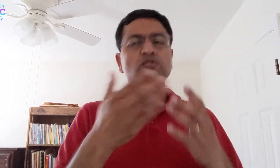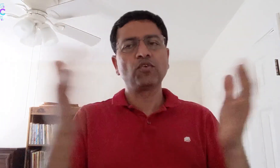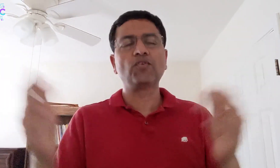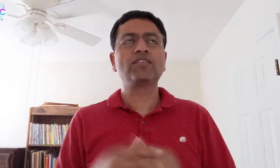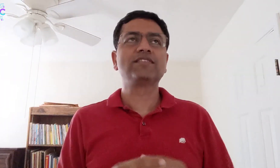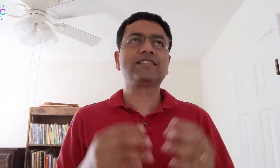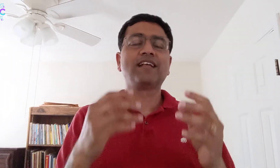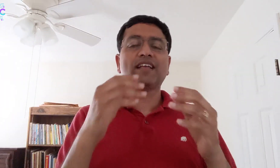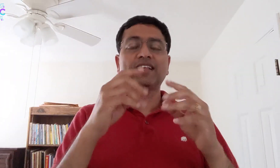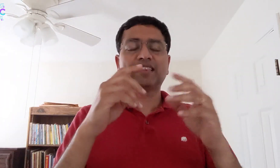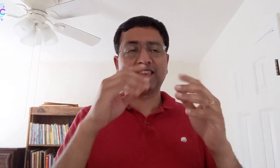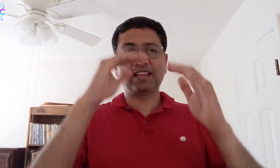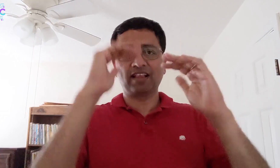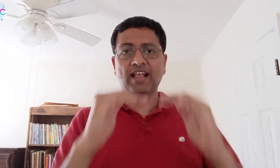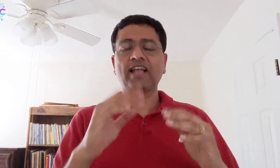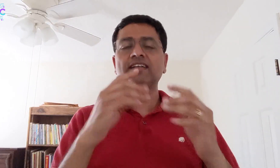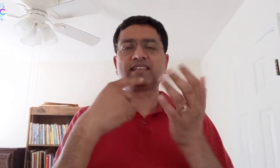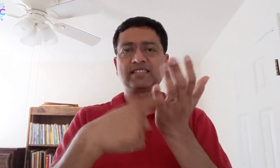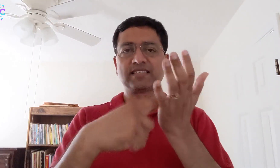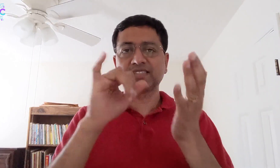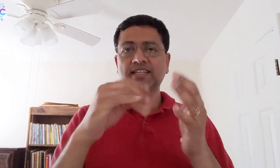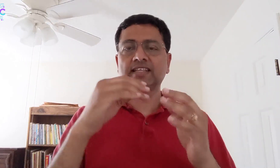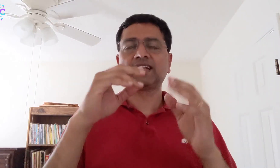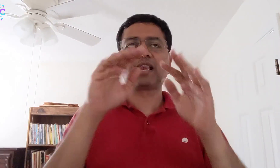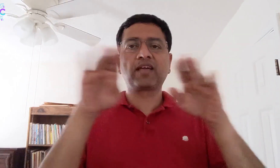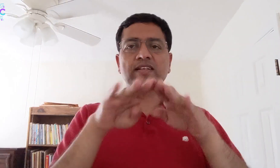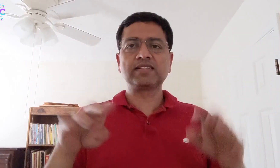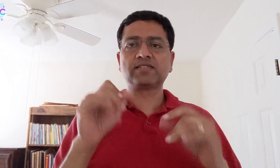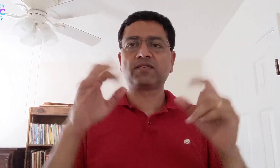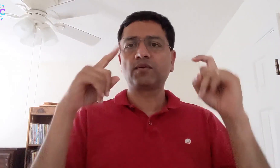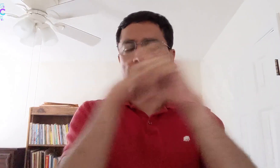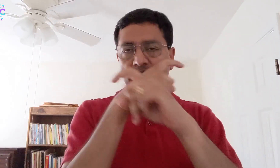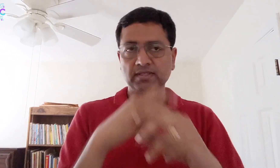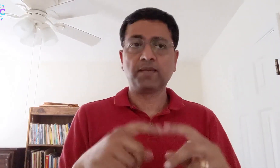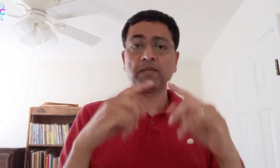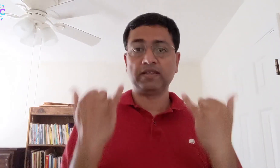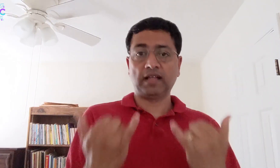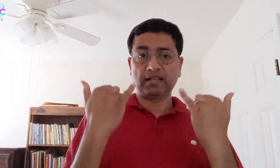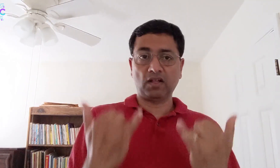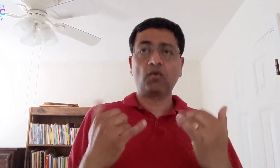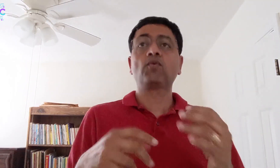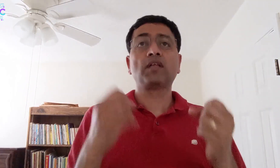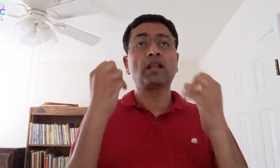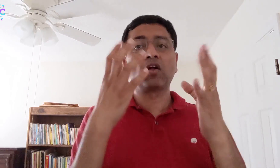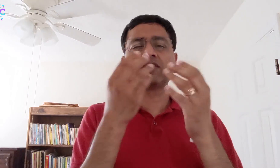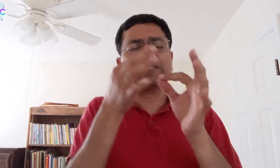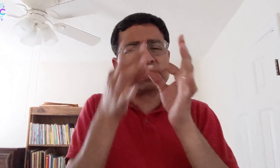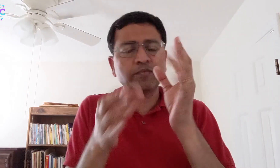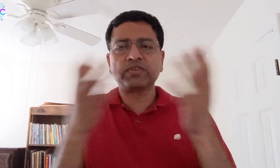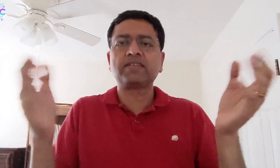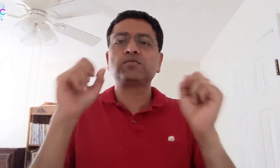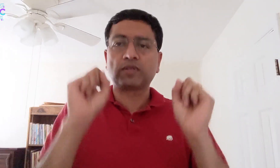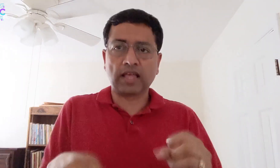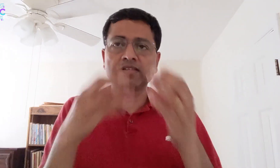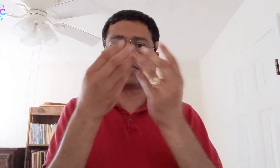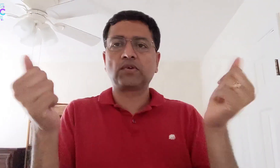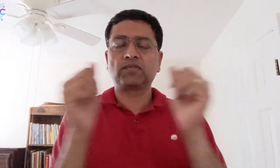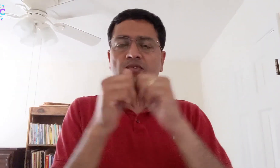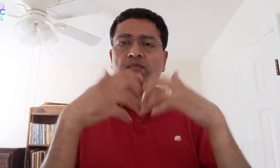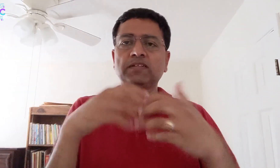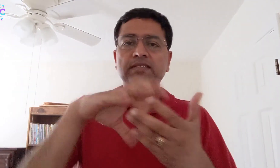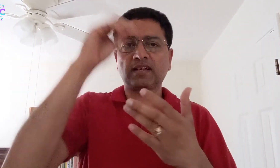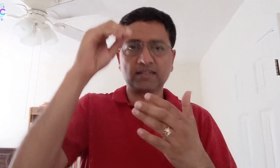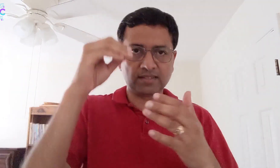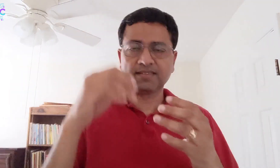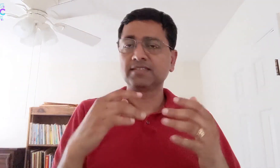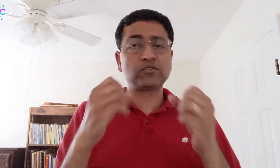Next, we’ll talk about levels of complexity. We currently can solve simple things with machine learning.